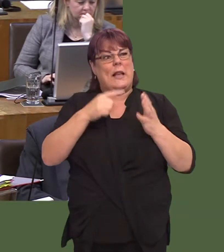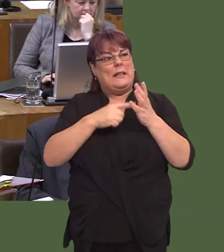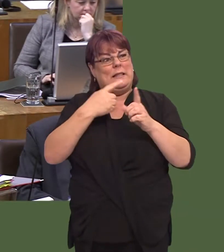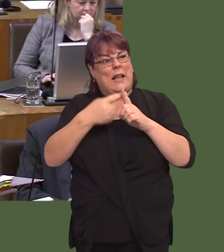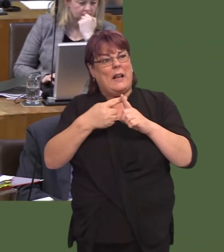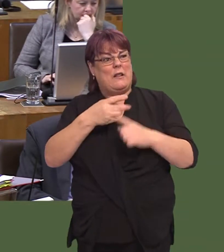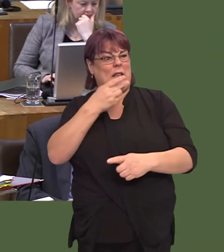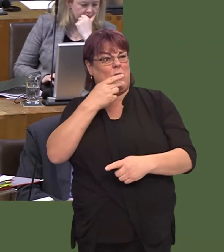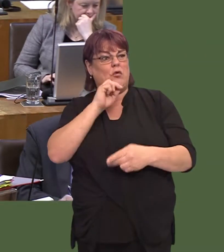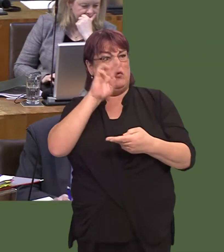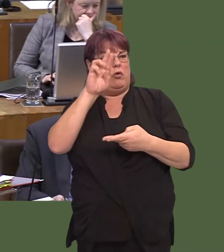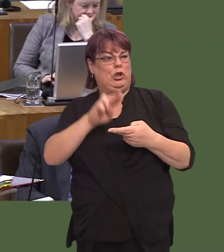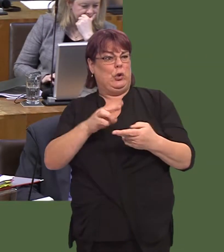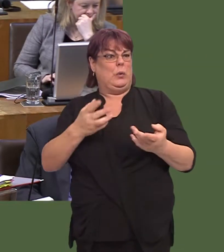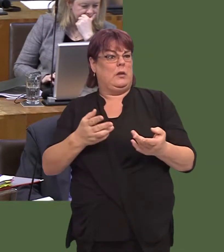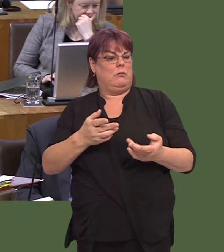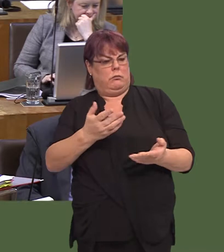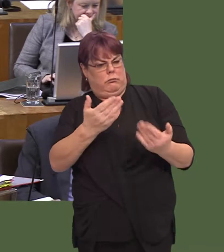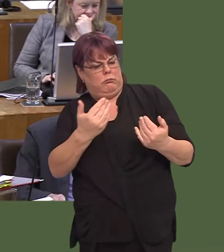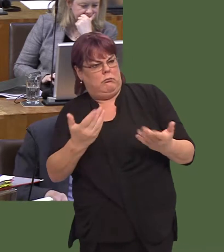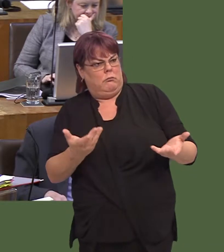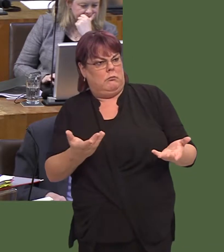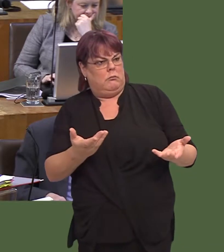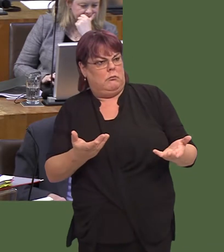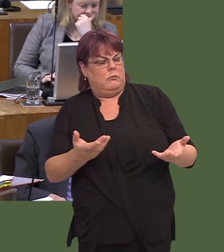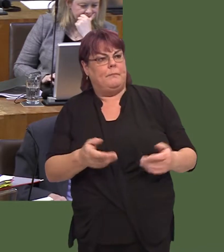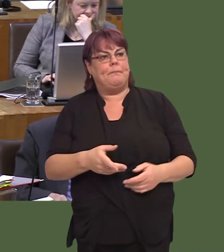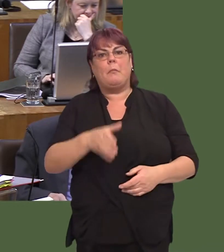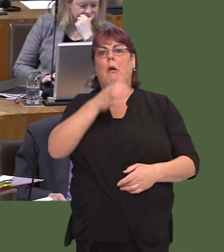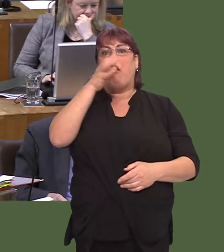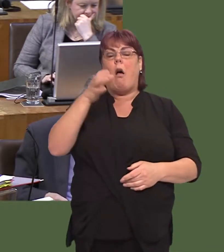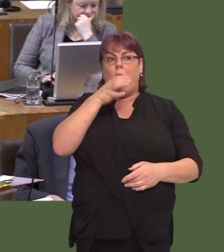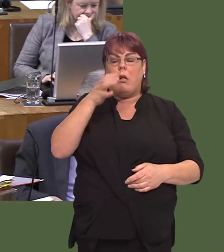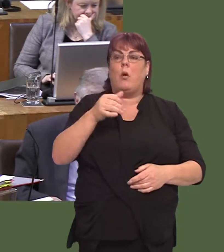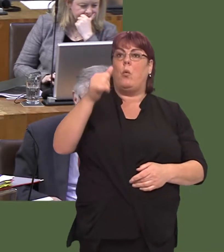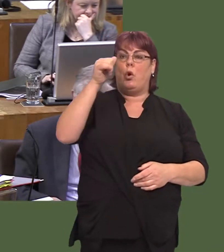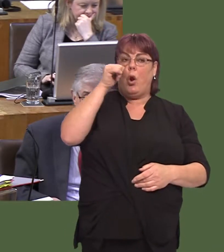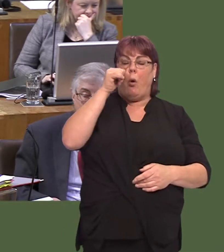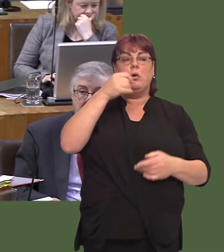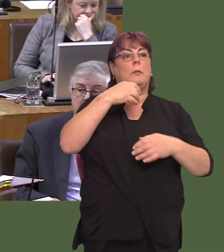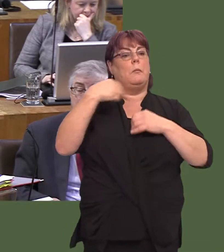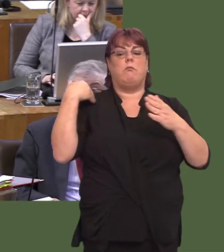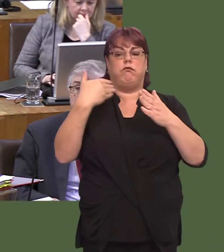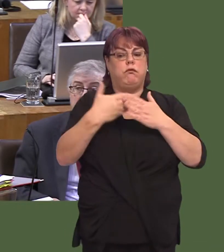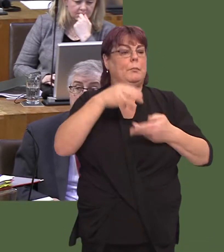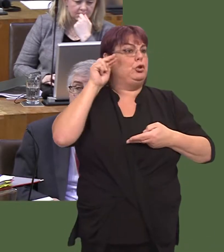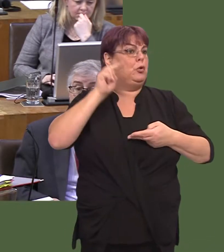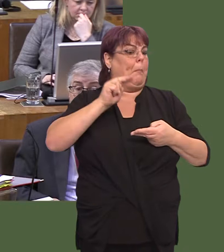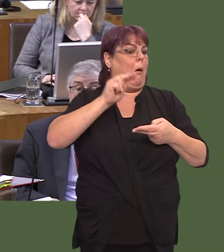letís hear him say that. As far as alcohol is concerned, we know that alcohol has got proportionately cheaper, we know that it has encouraged people to drink moreóthereís no question about that; if